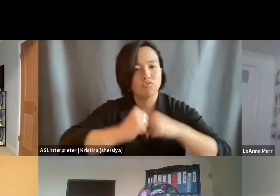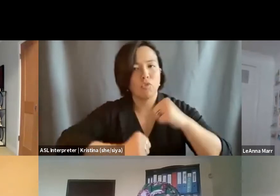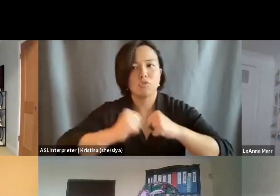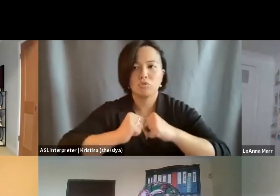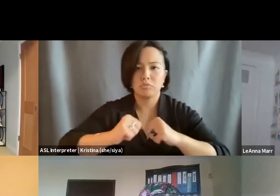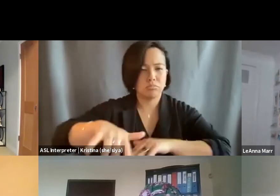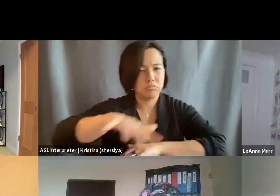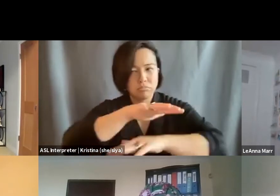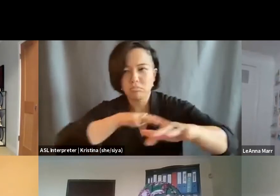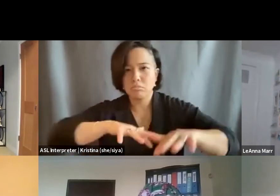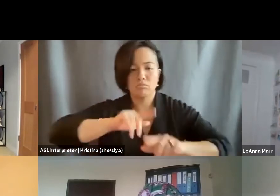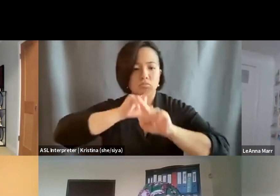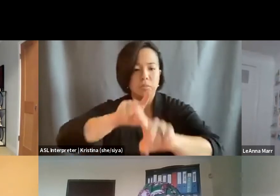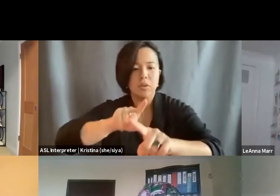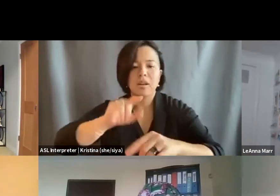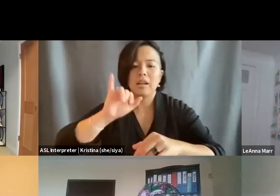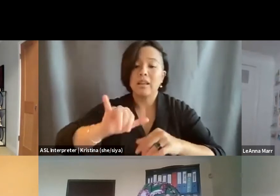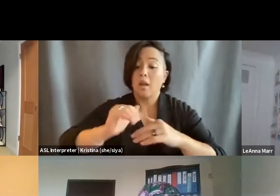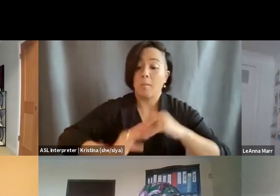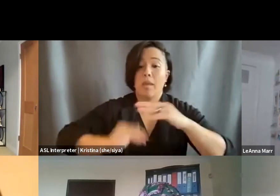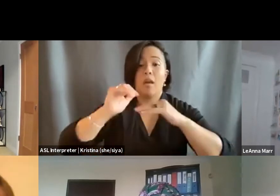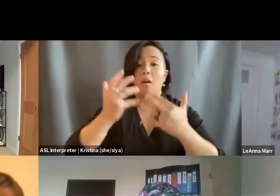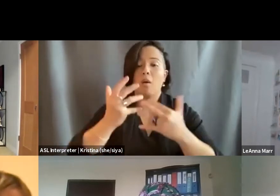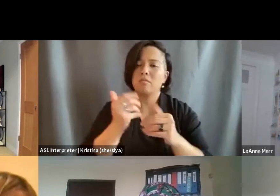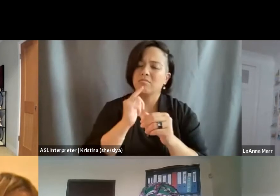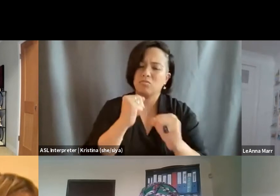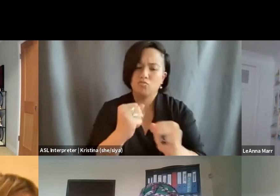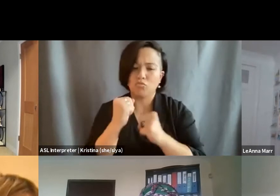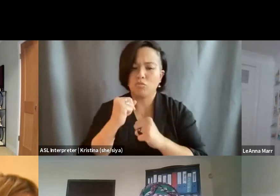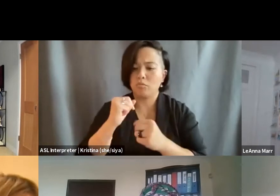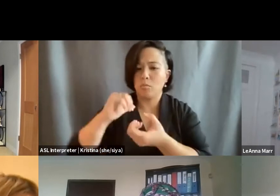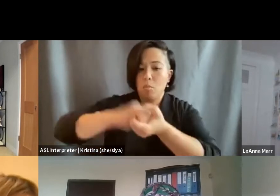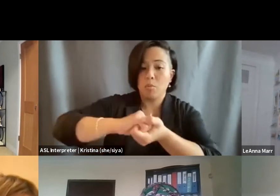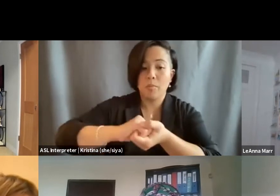built on solid partnerships like the ones that we've listened to between